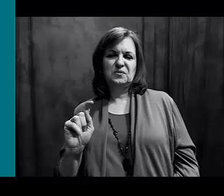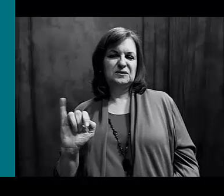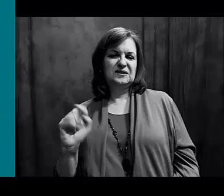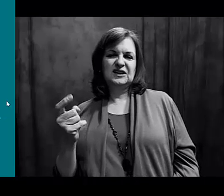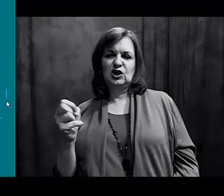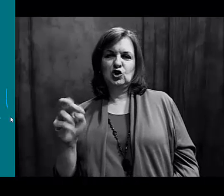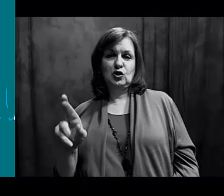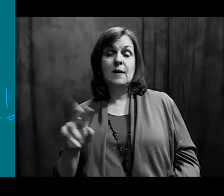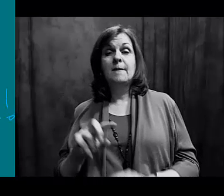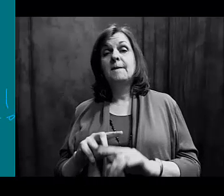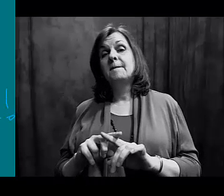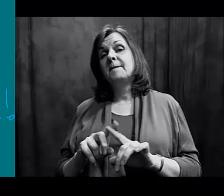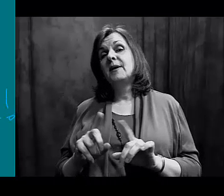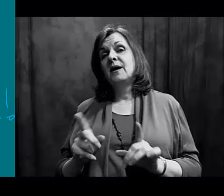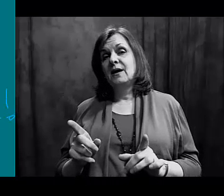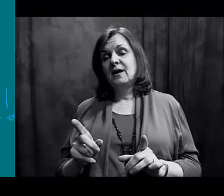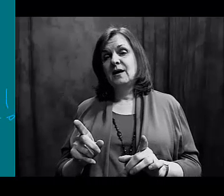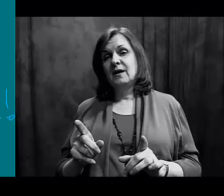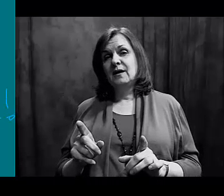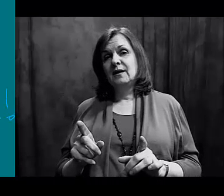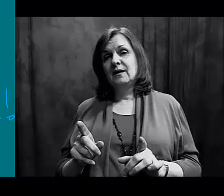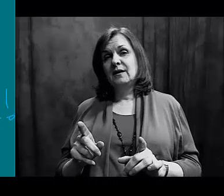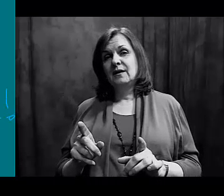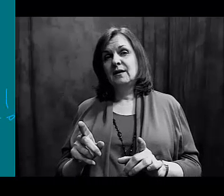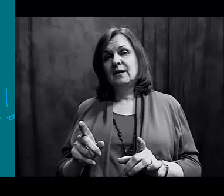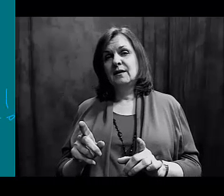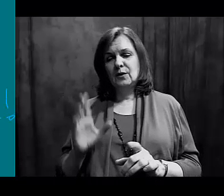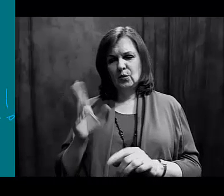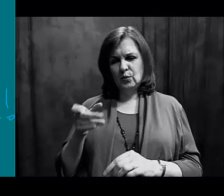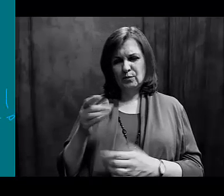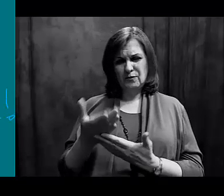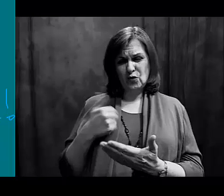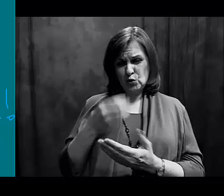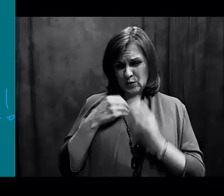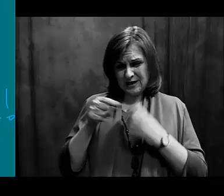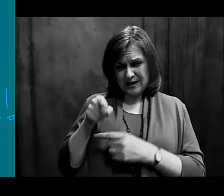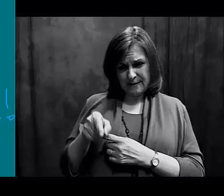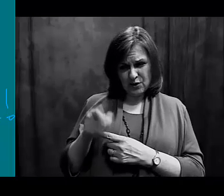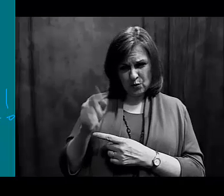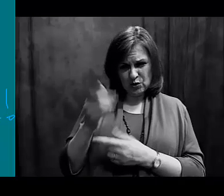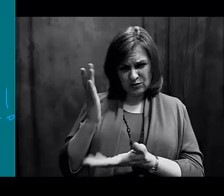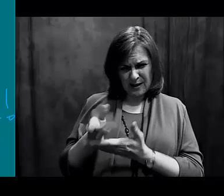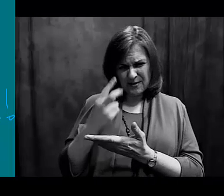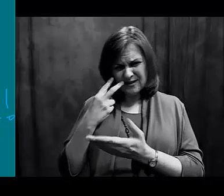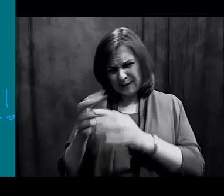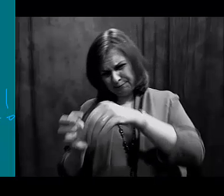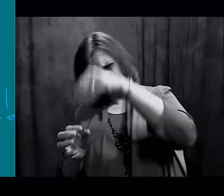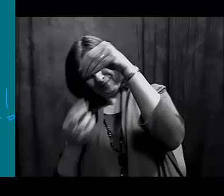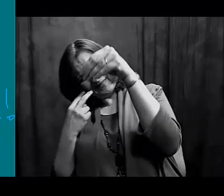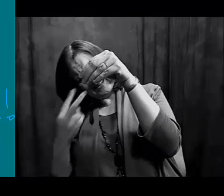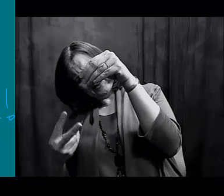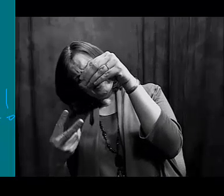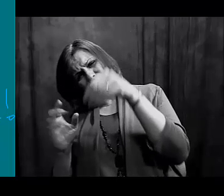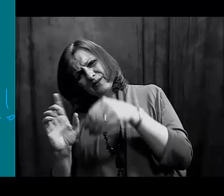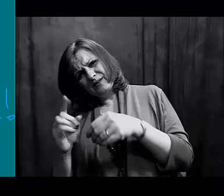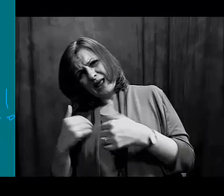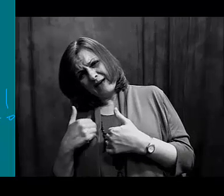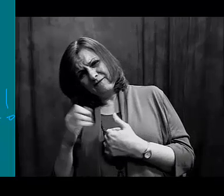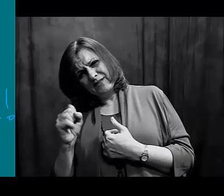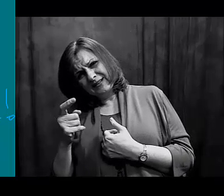but are you gonna stop and see whether or not there's a stinger on the butt of that moth before you bother it?